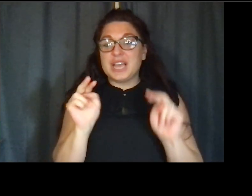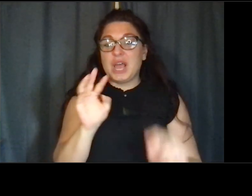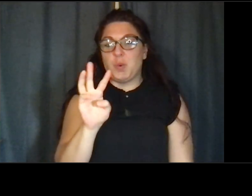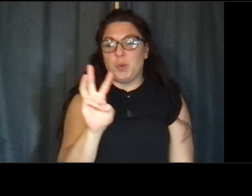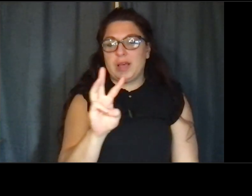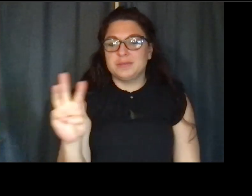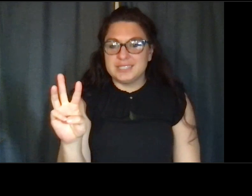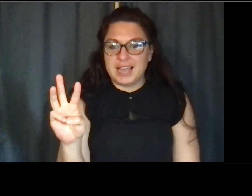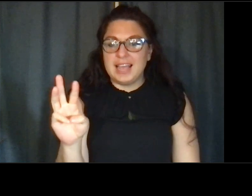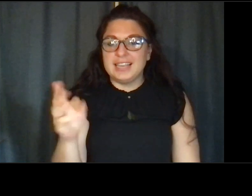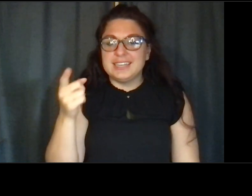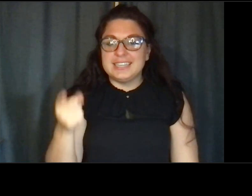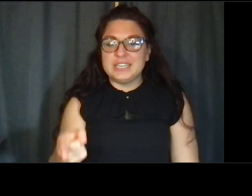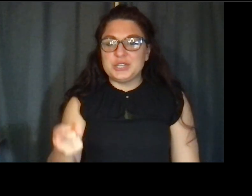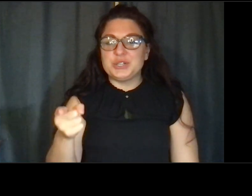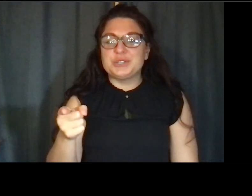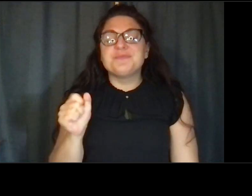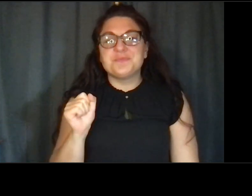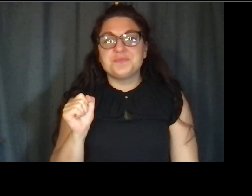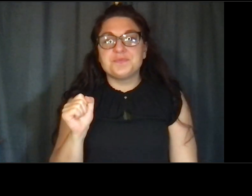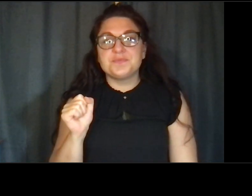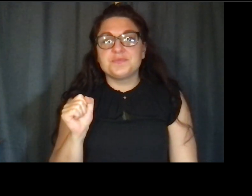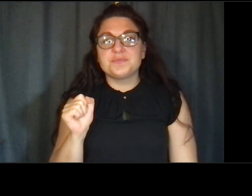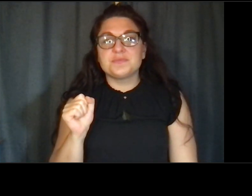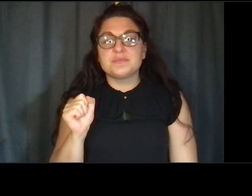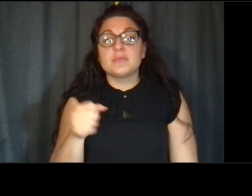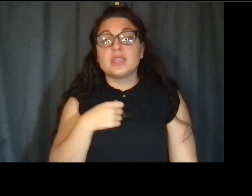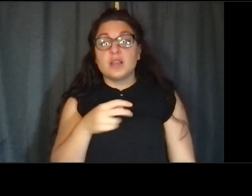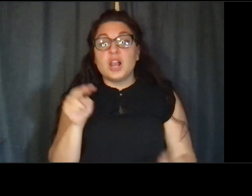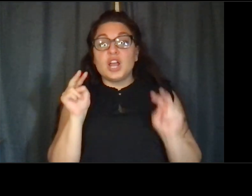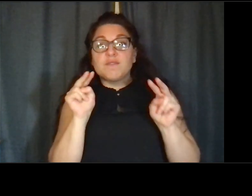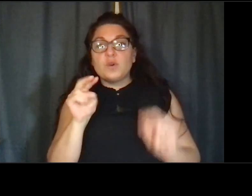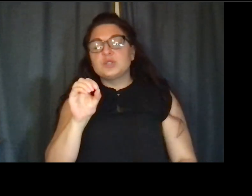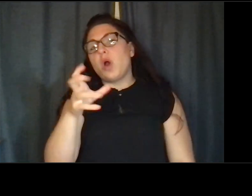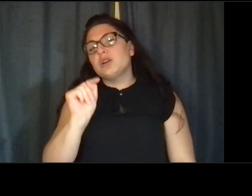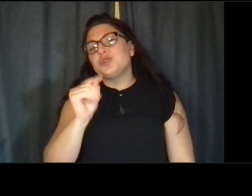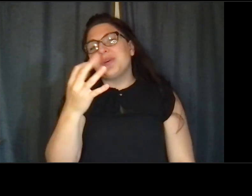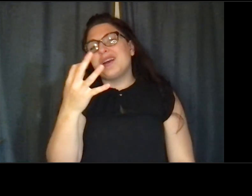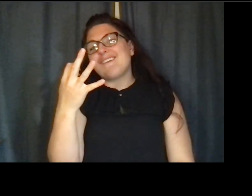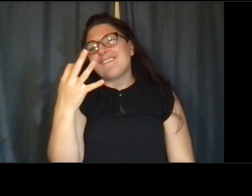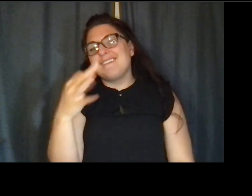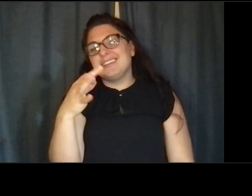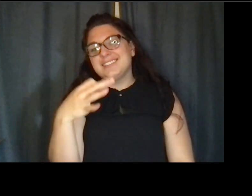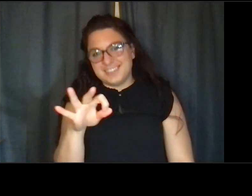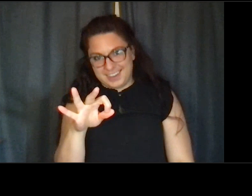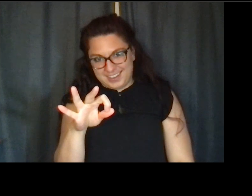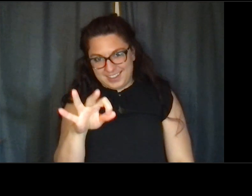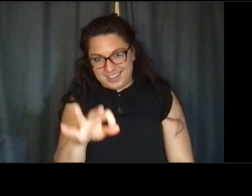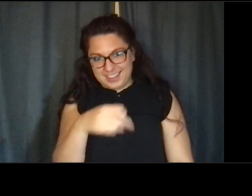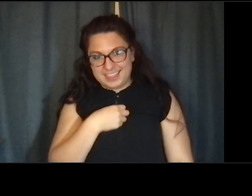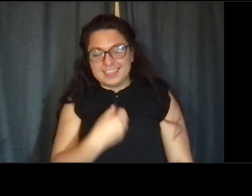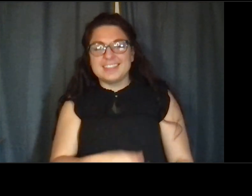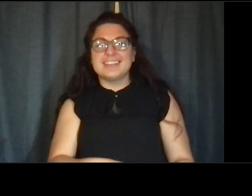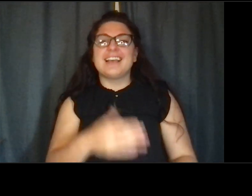at our next webinar on October 19th. Thank you so much, everyone. Have a lovely day. Thanks guys.